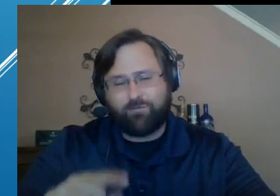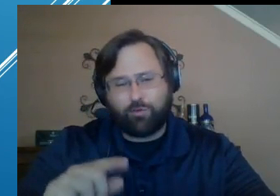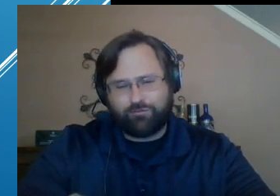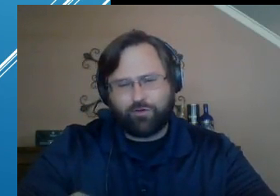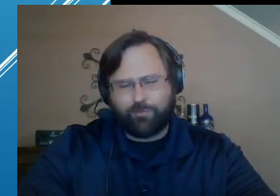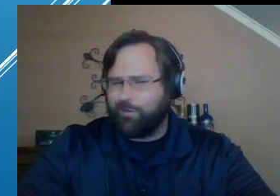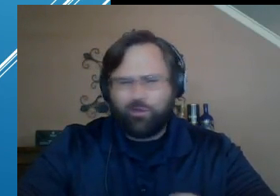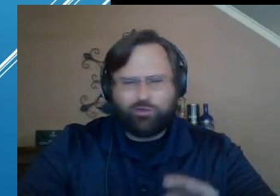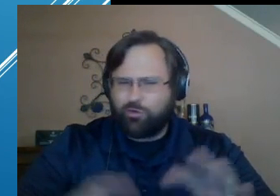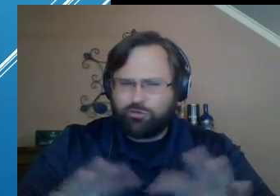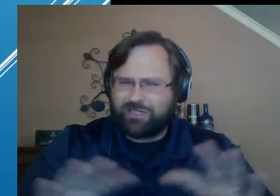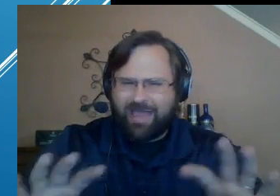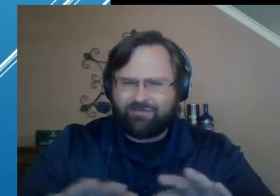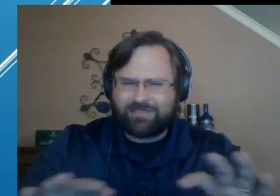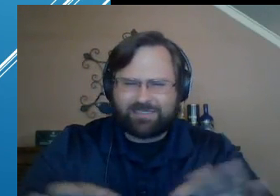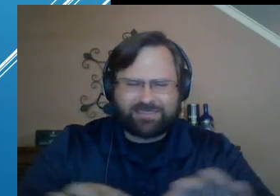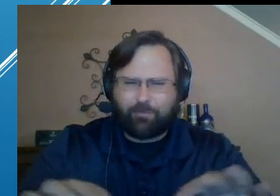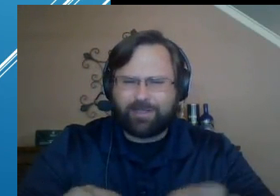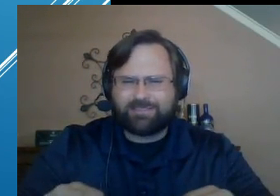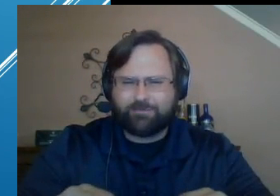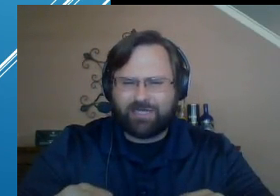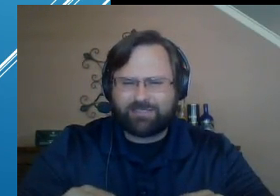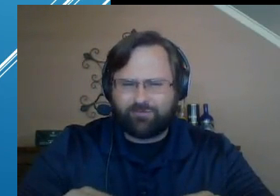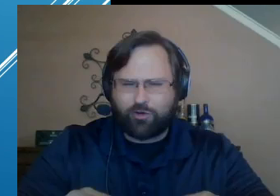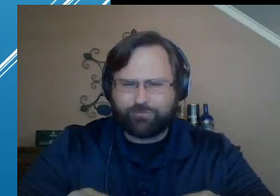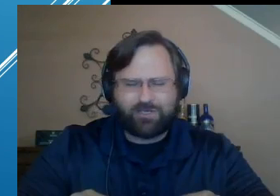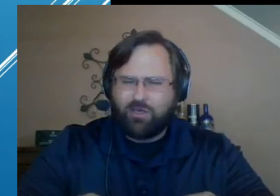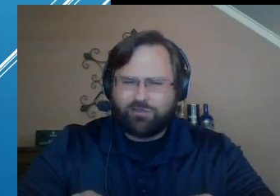before the verb you don't usually have things that separate subjects and verbs